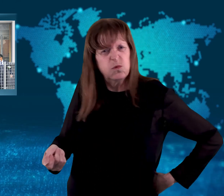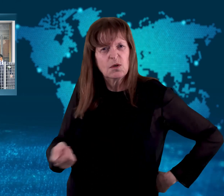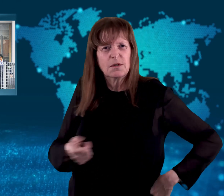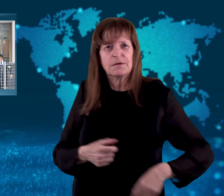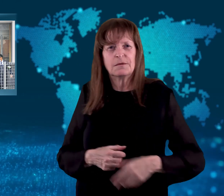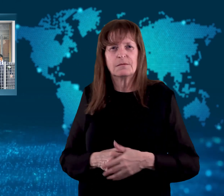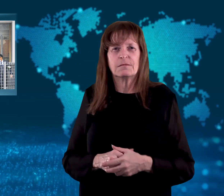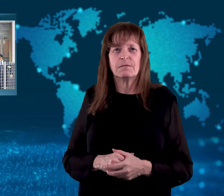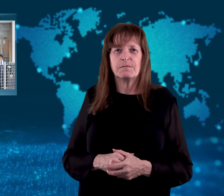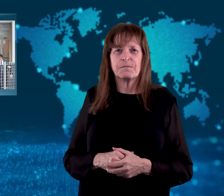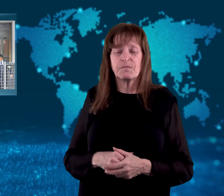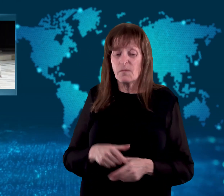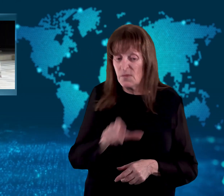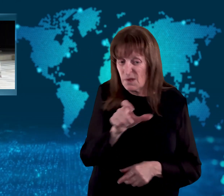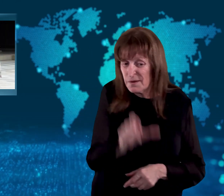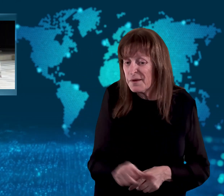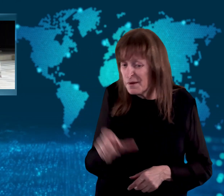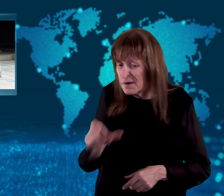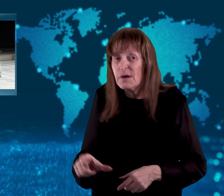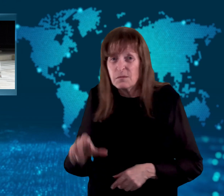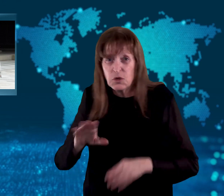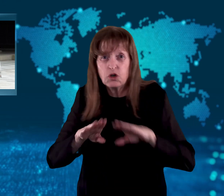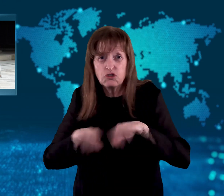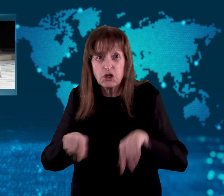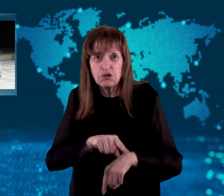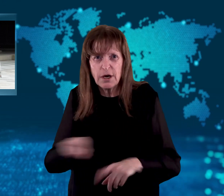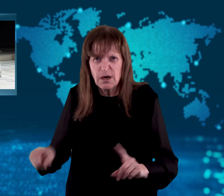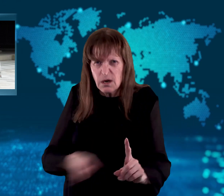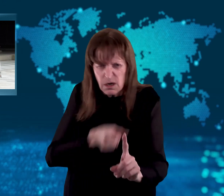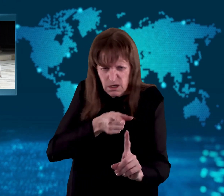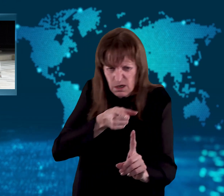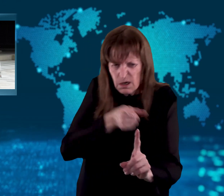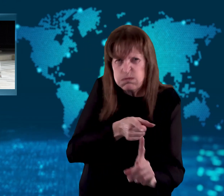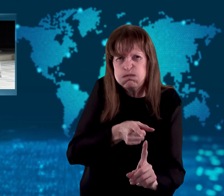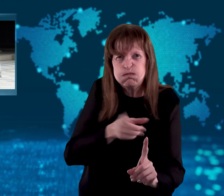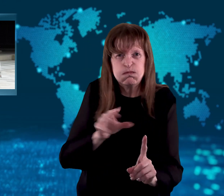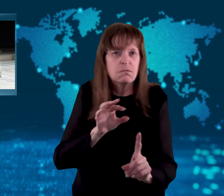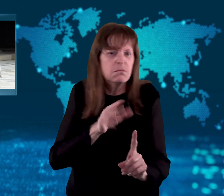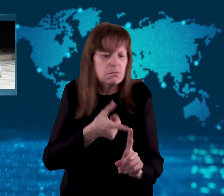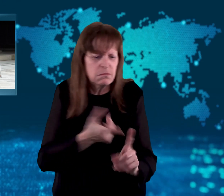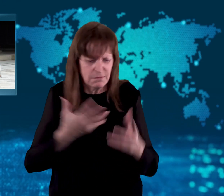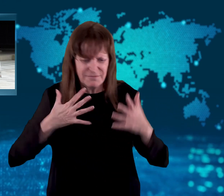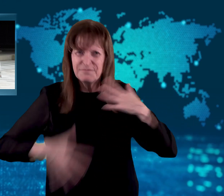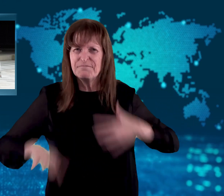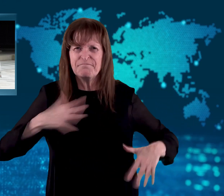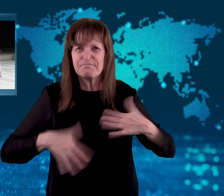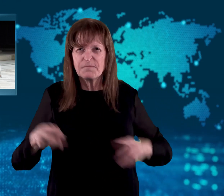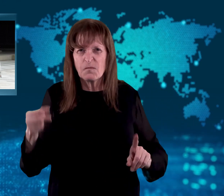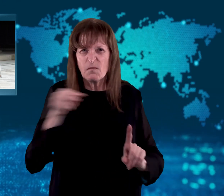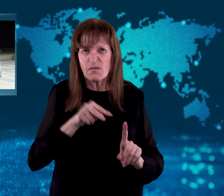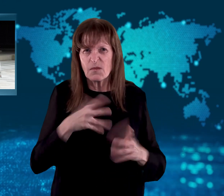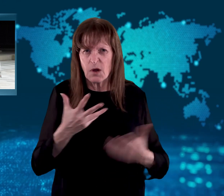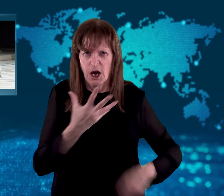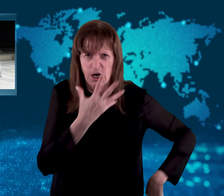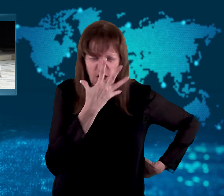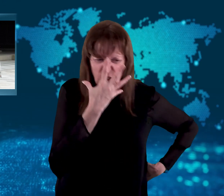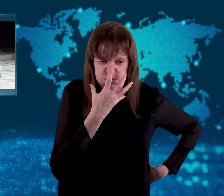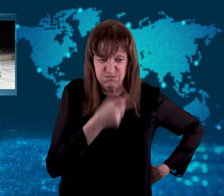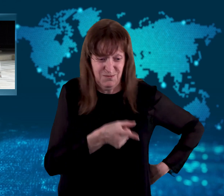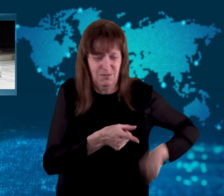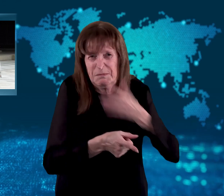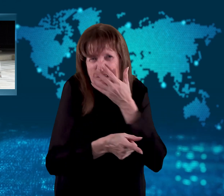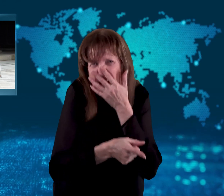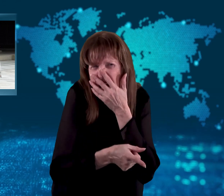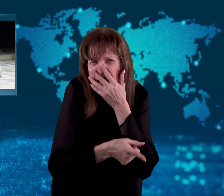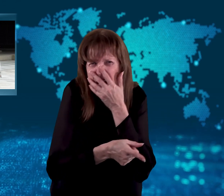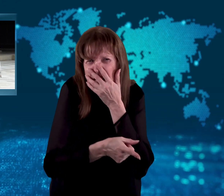Some children were targeted for their appearance with angry, mocking comments.